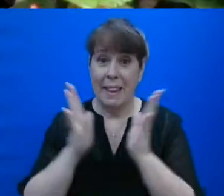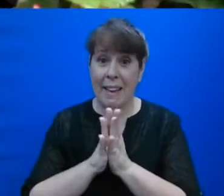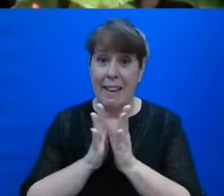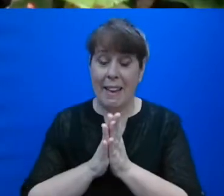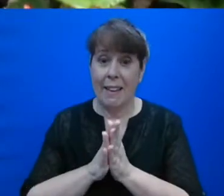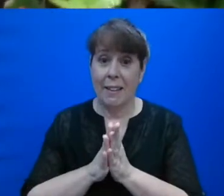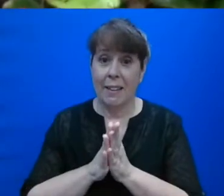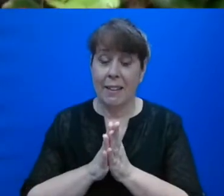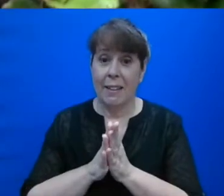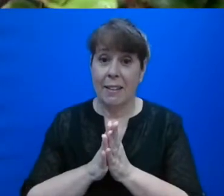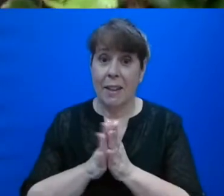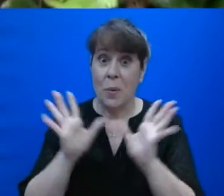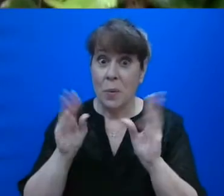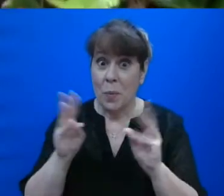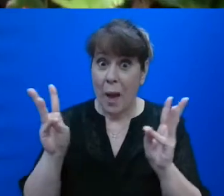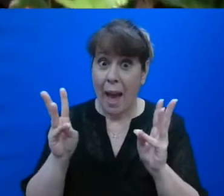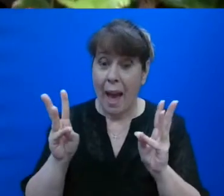WOW, WE'VE GOT DRAGONFLIES.